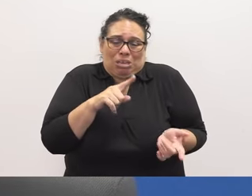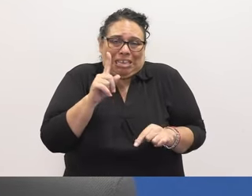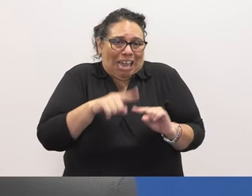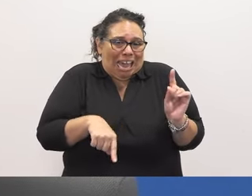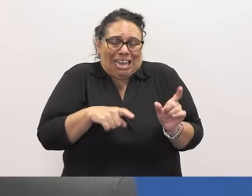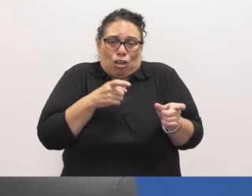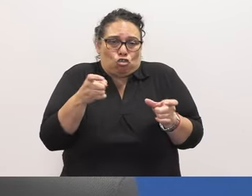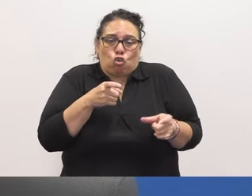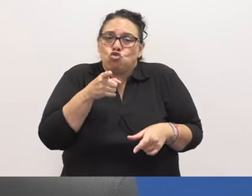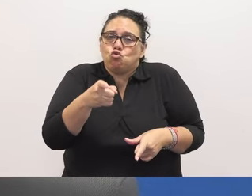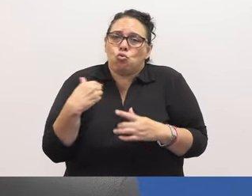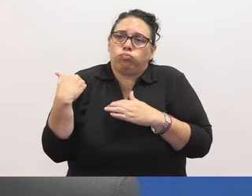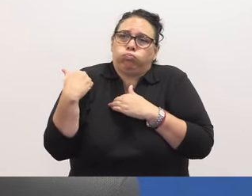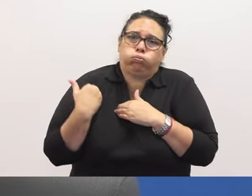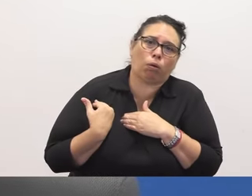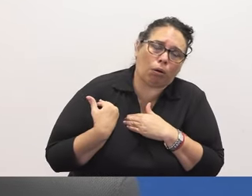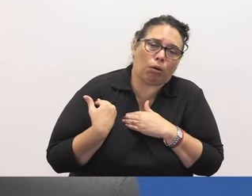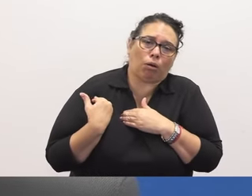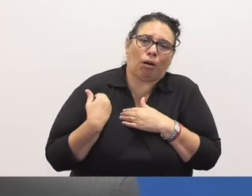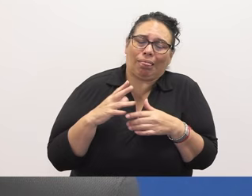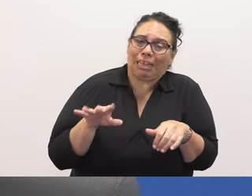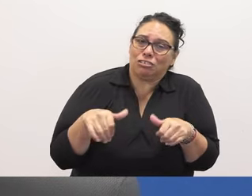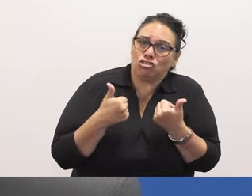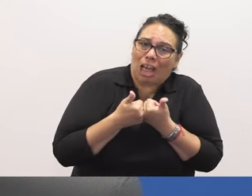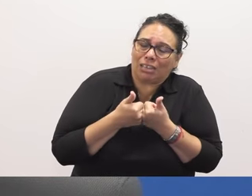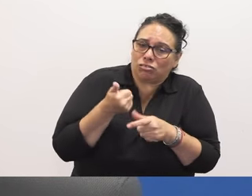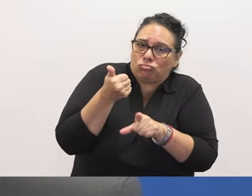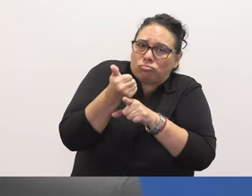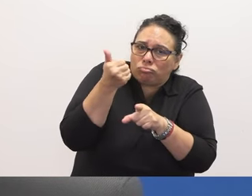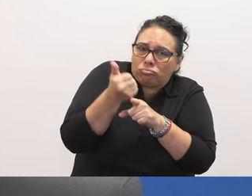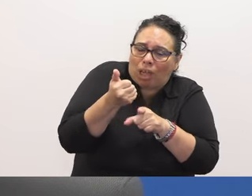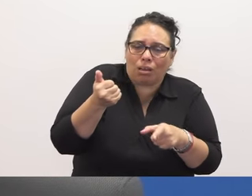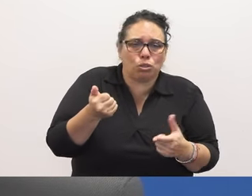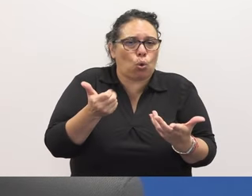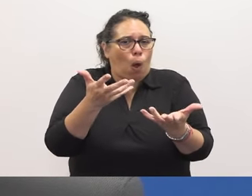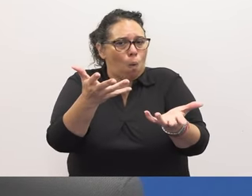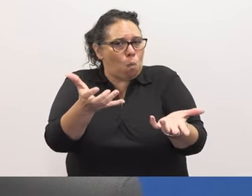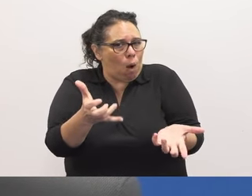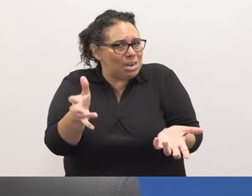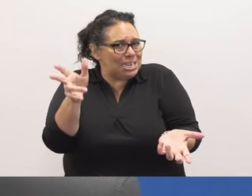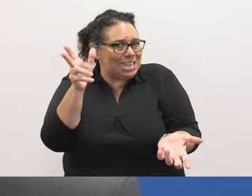You've taken on the challenge in some ways as an individual. So I'd like to hear you both speak to